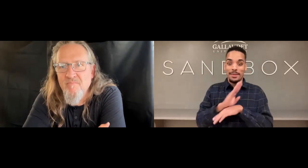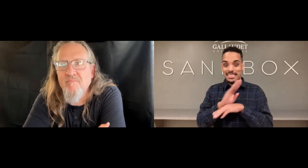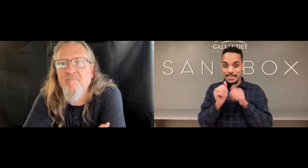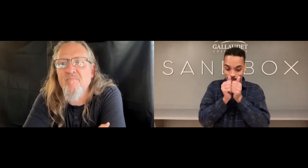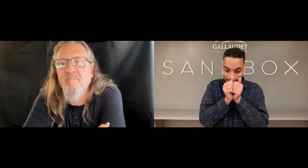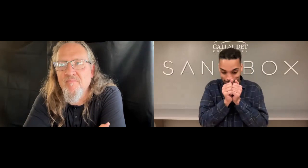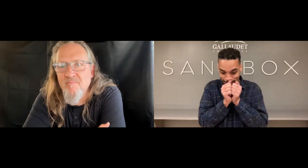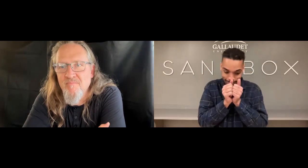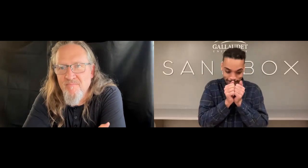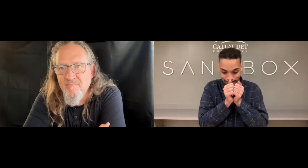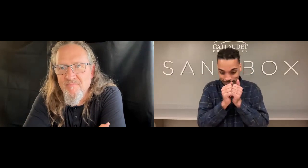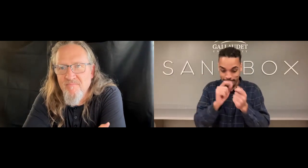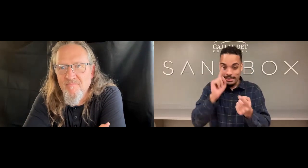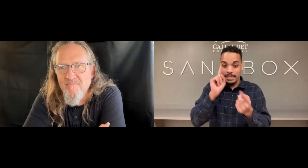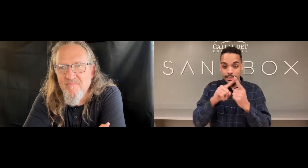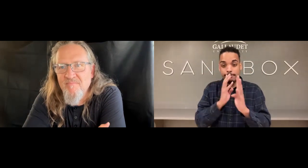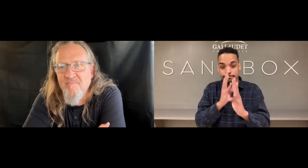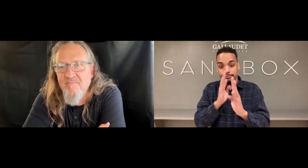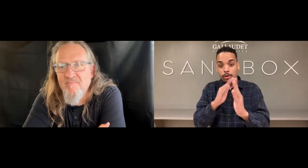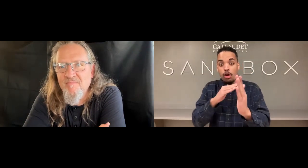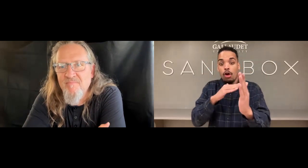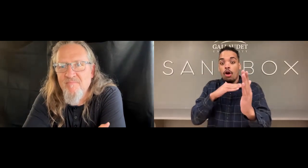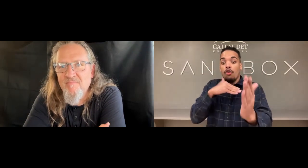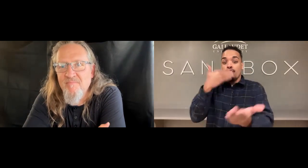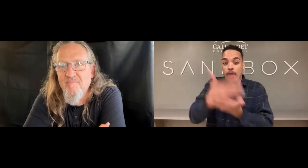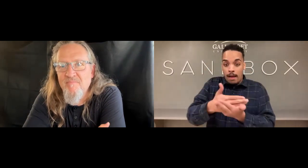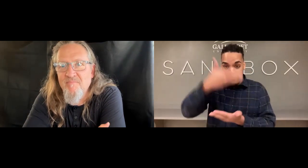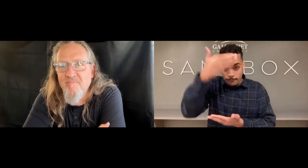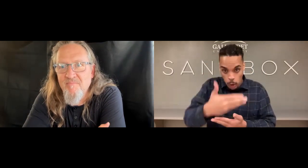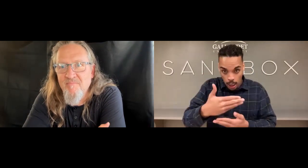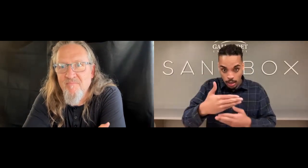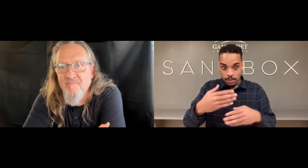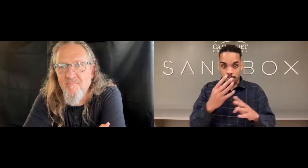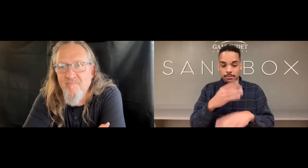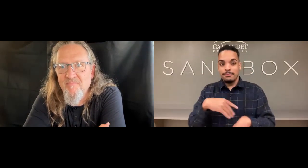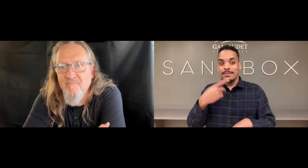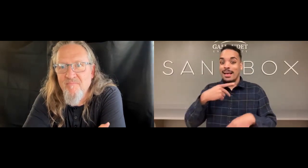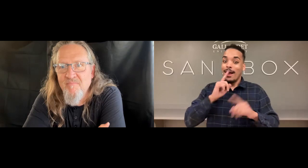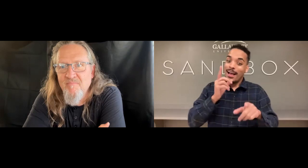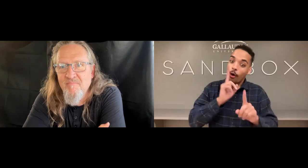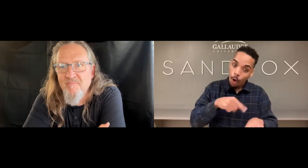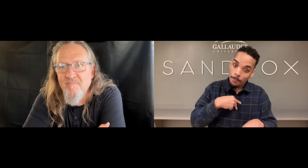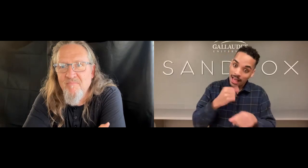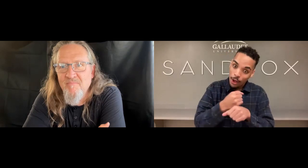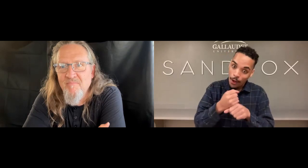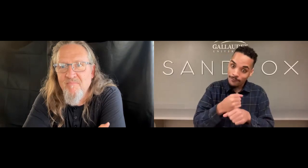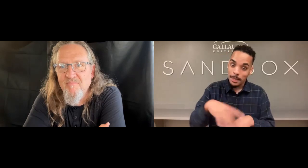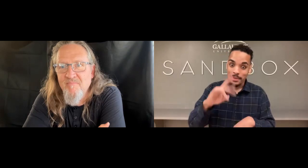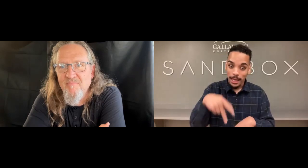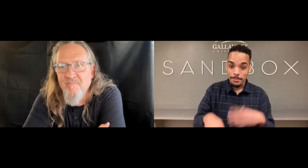I was minding my own business texting on my phone until we got to the front of the line